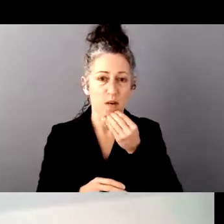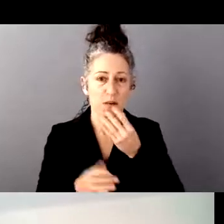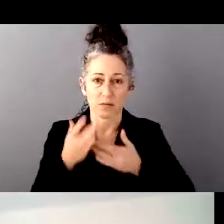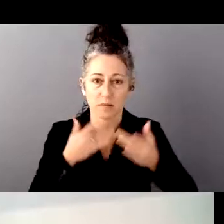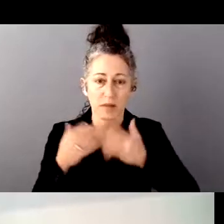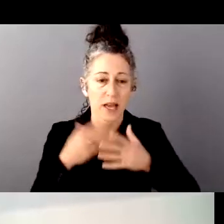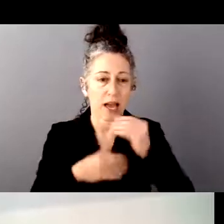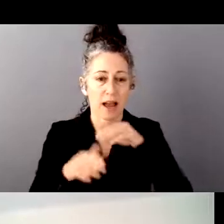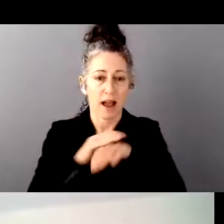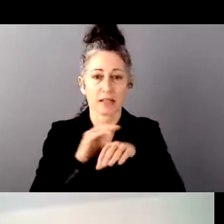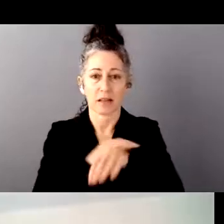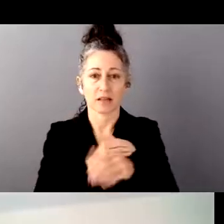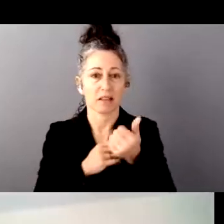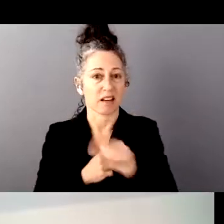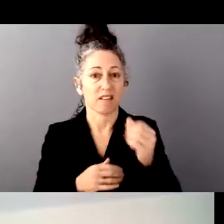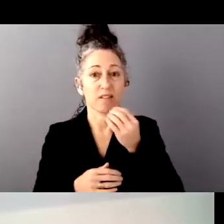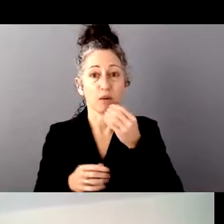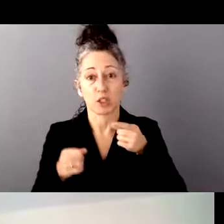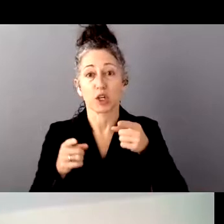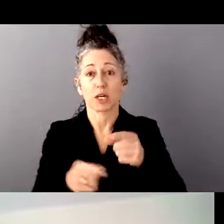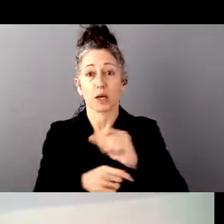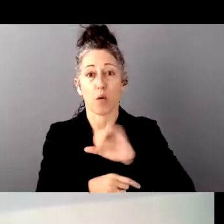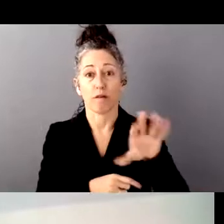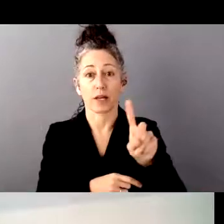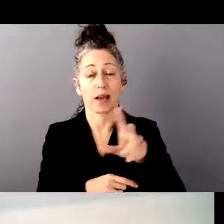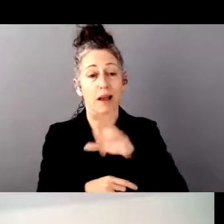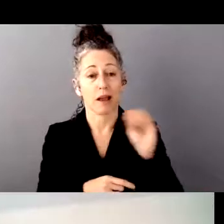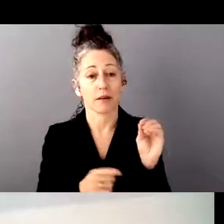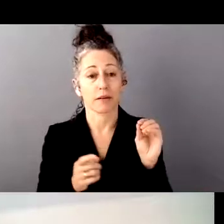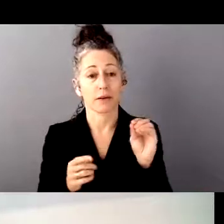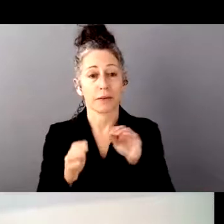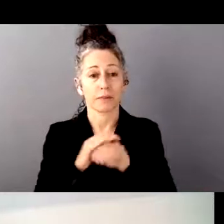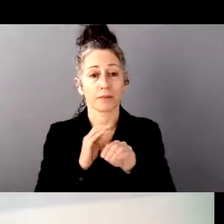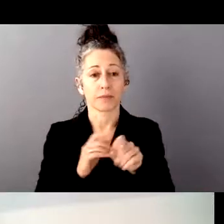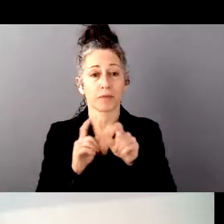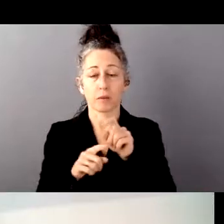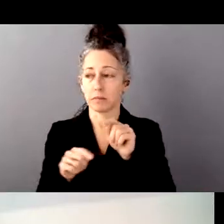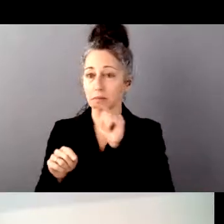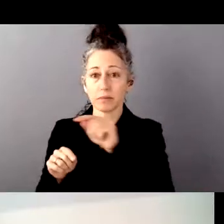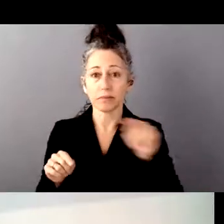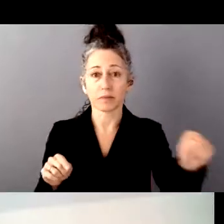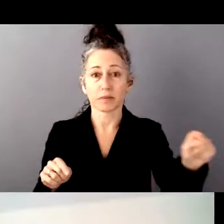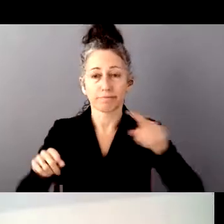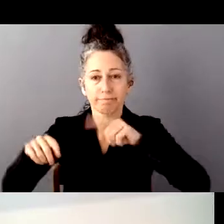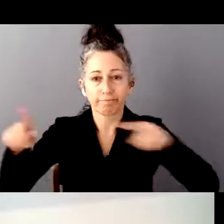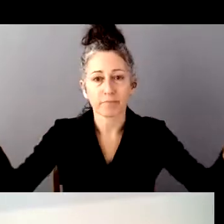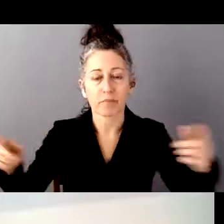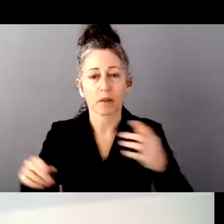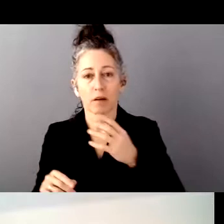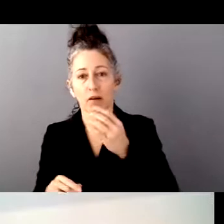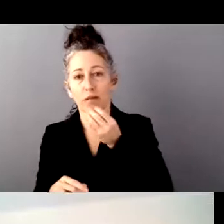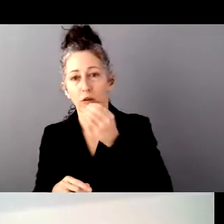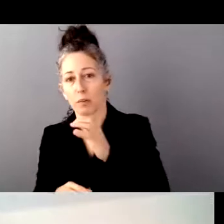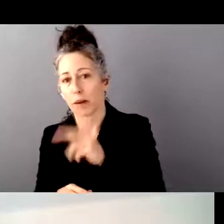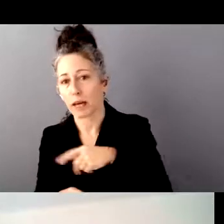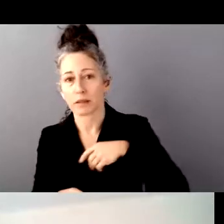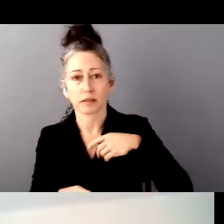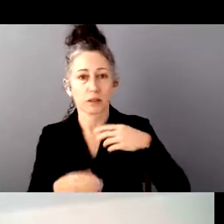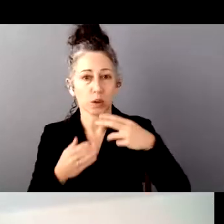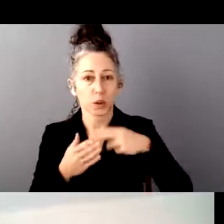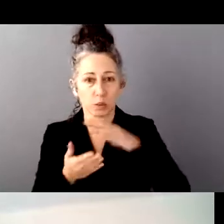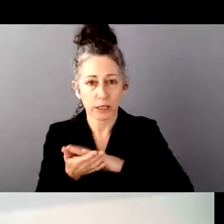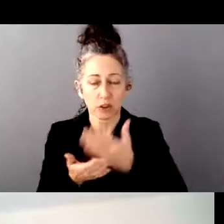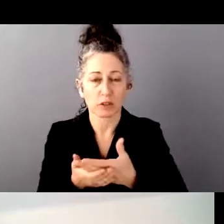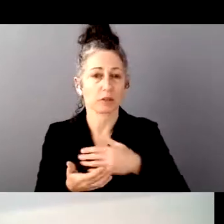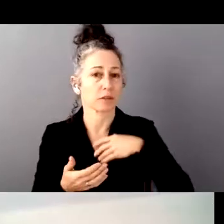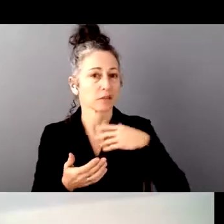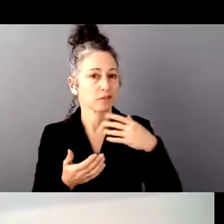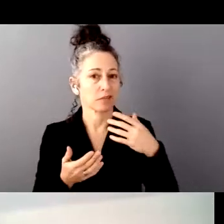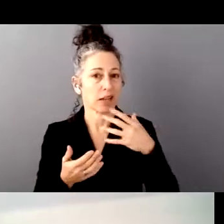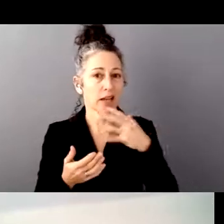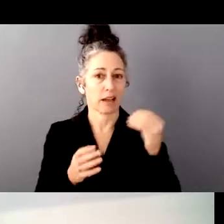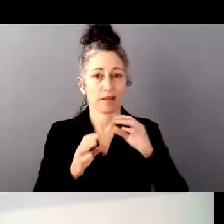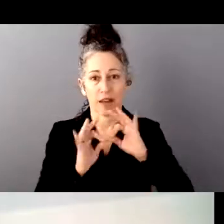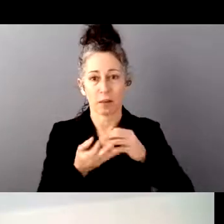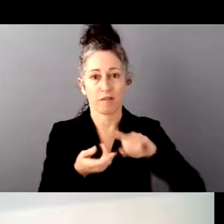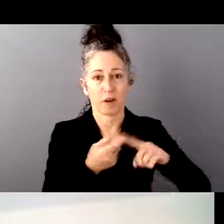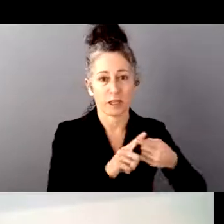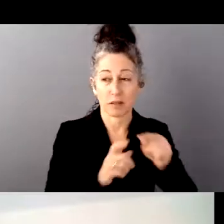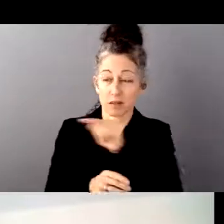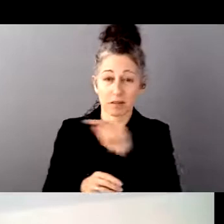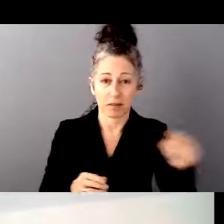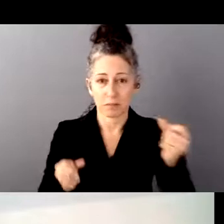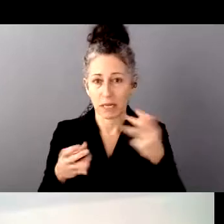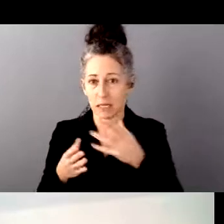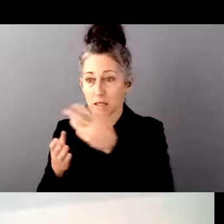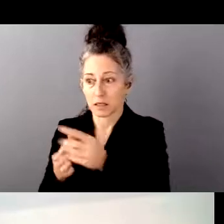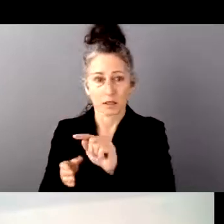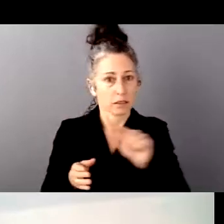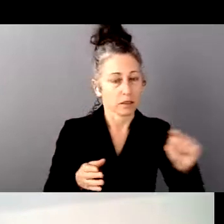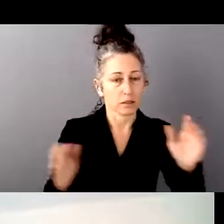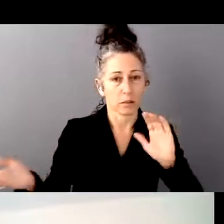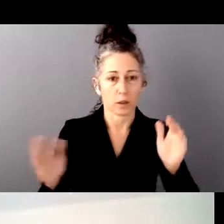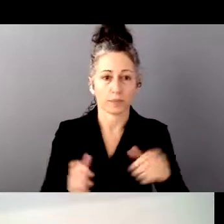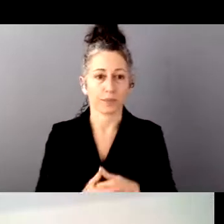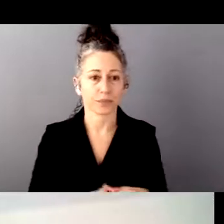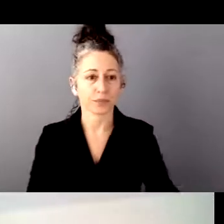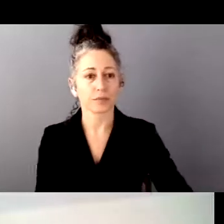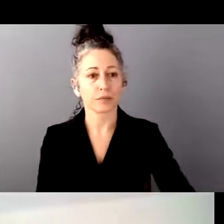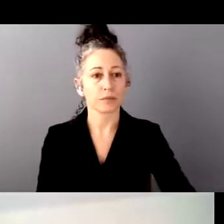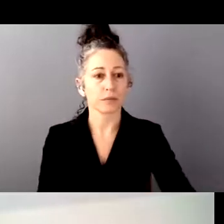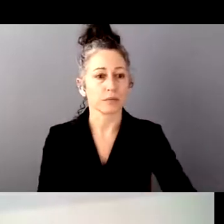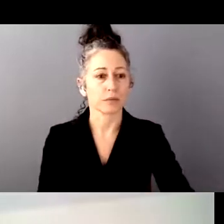or food banks, shelters and soup kitchens, as well as from family and friends and neighbors or others.